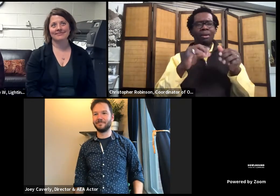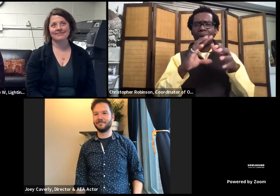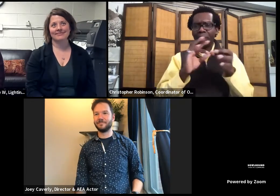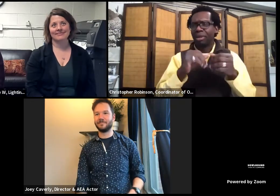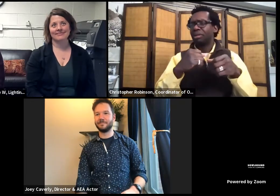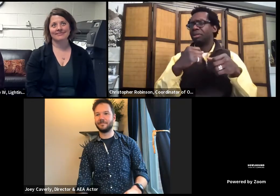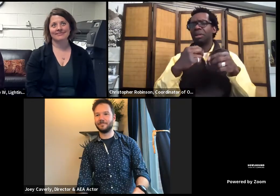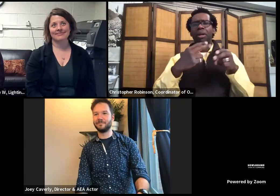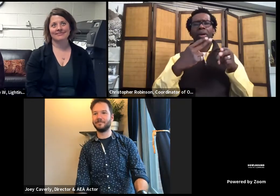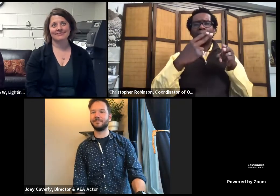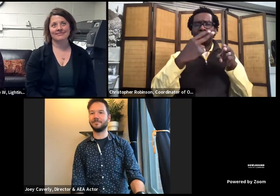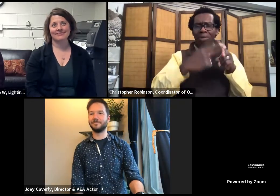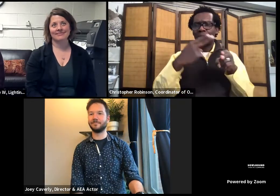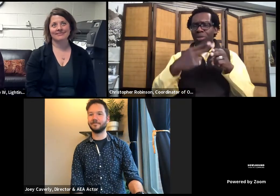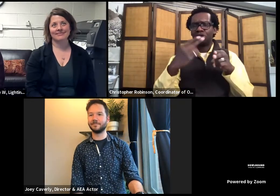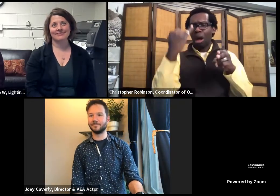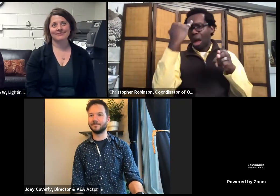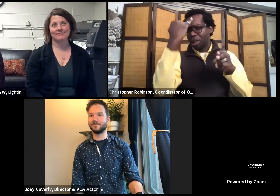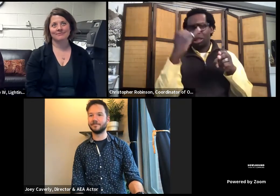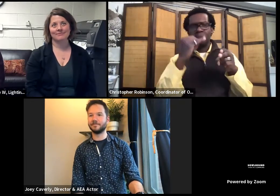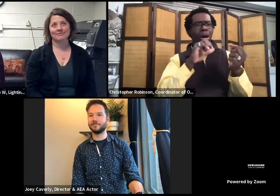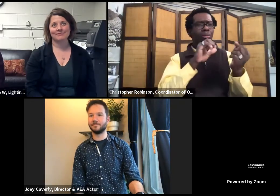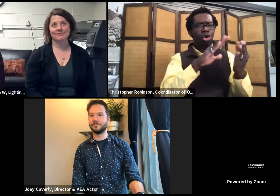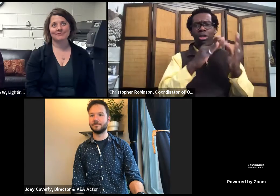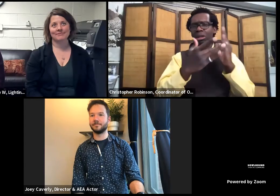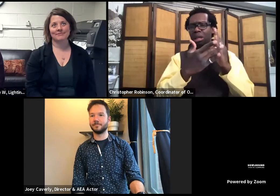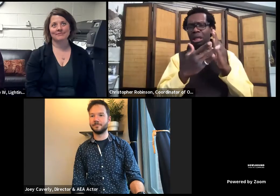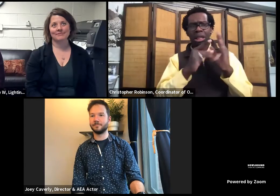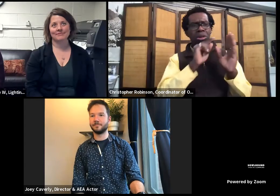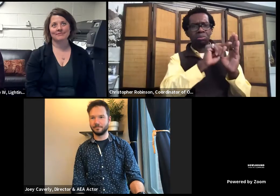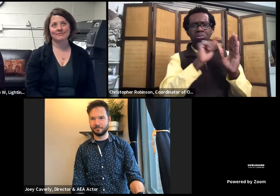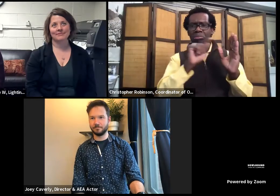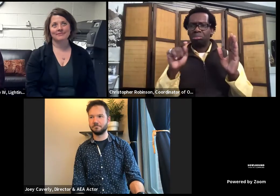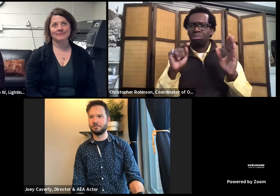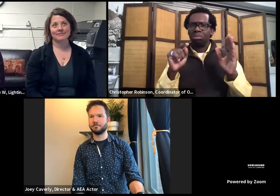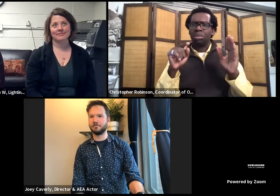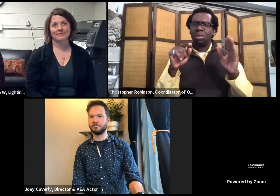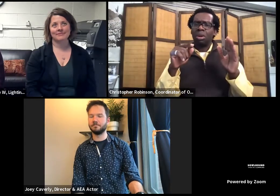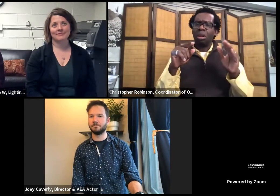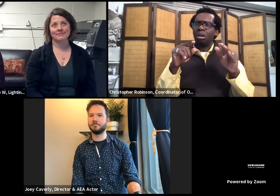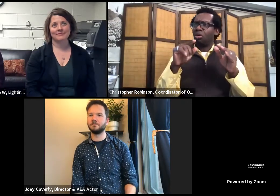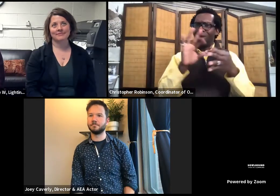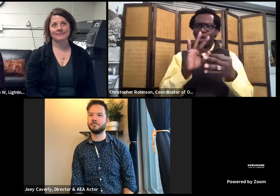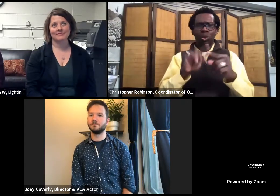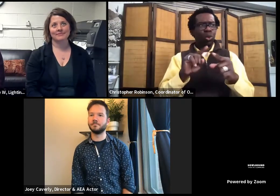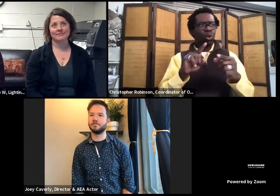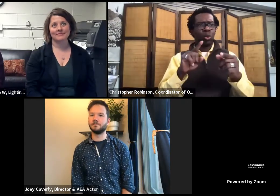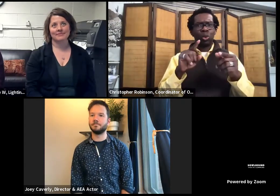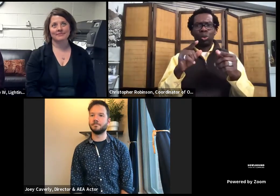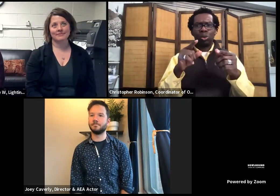we've talked about, making comments, mentioning, as it is, different approaches, different techniques,